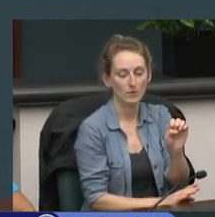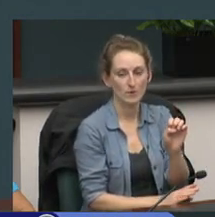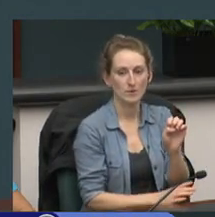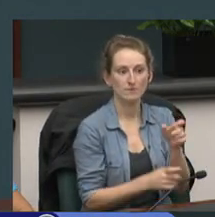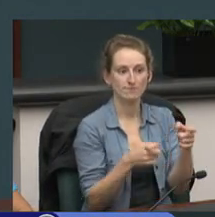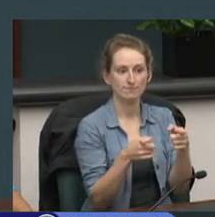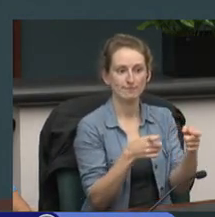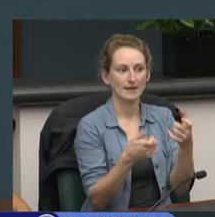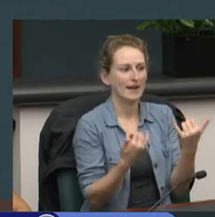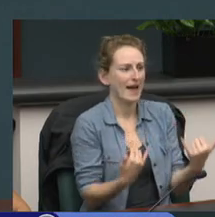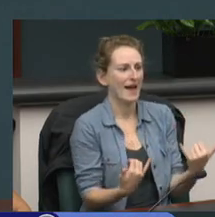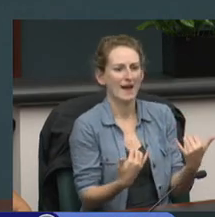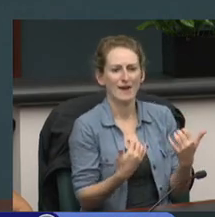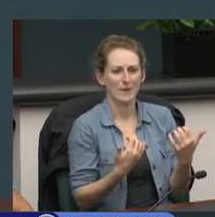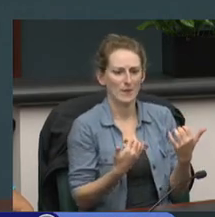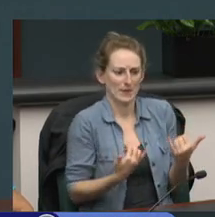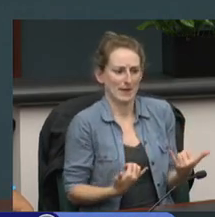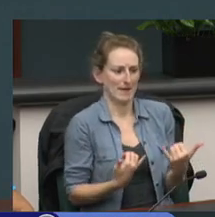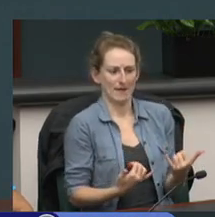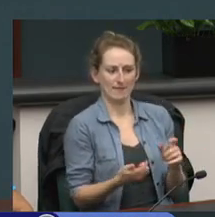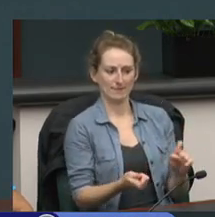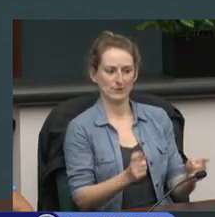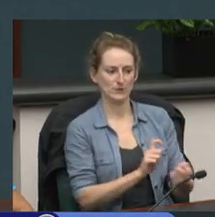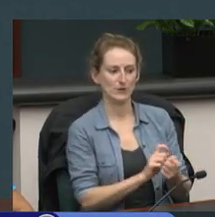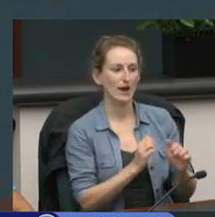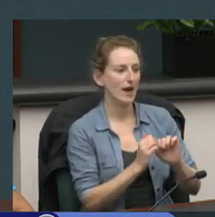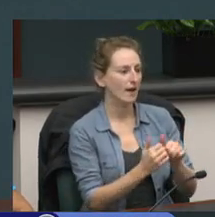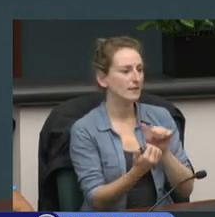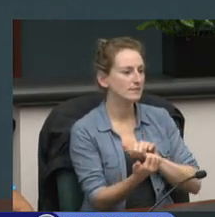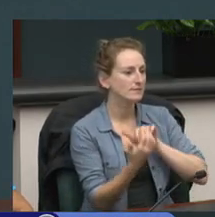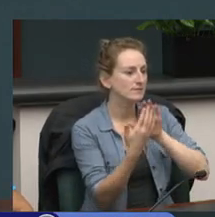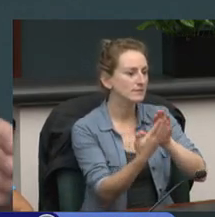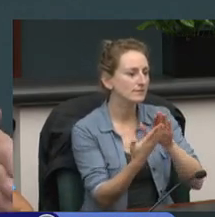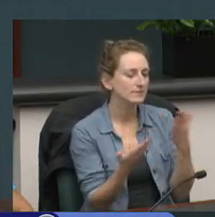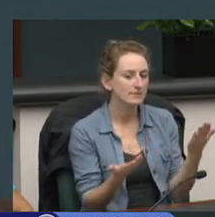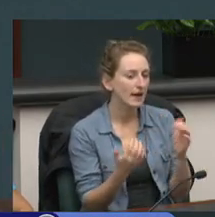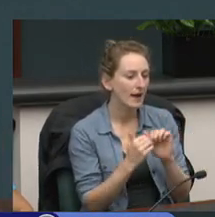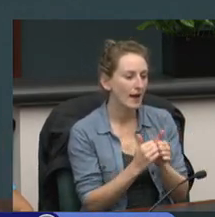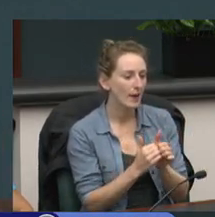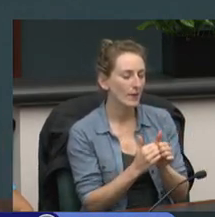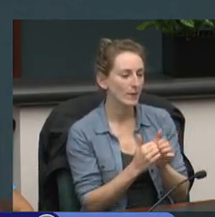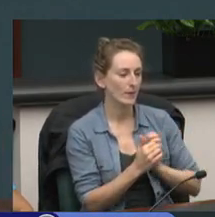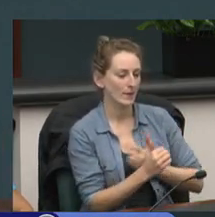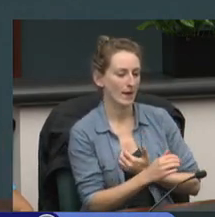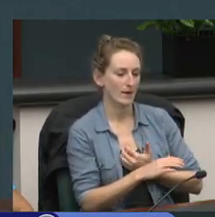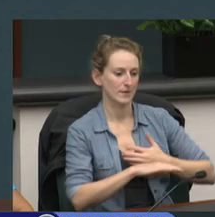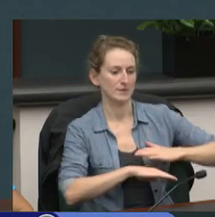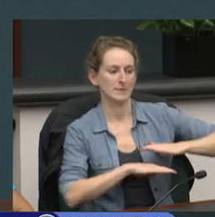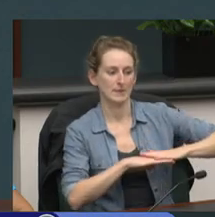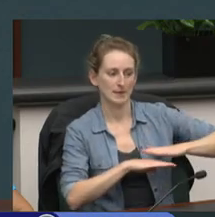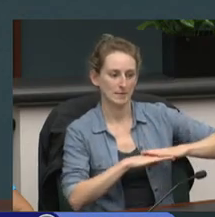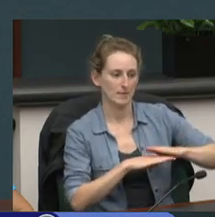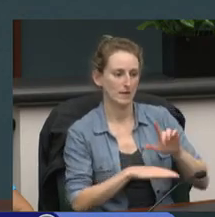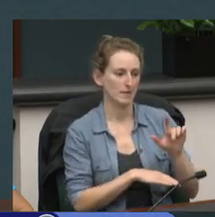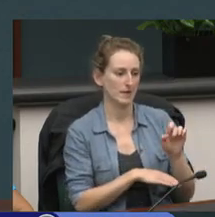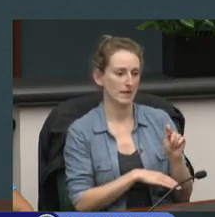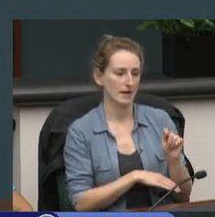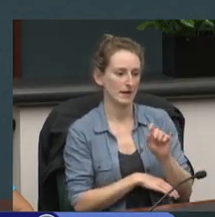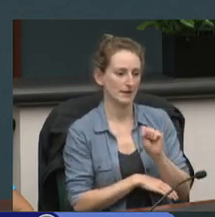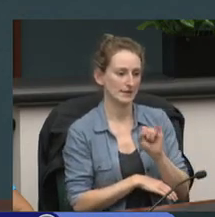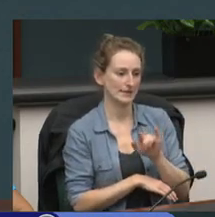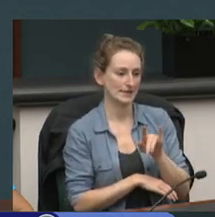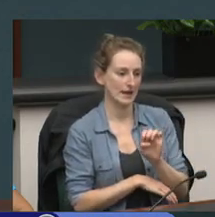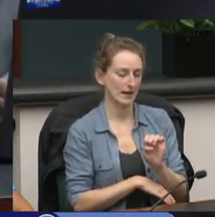now so many of our limit minimum lot sizes make that more easily done sure so